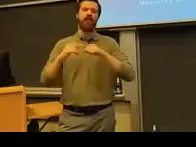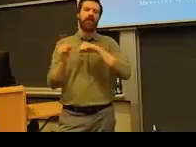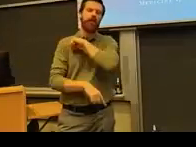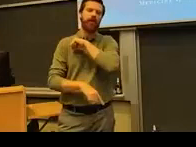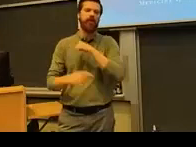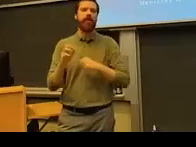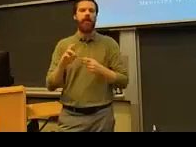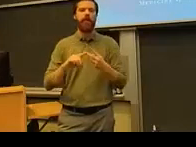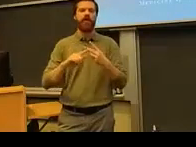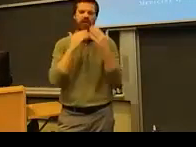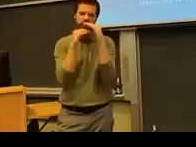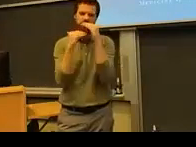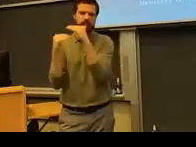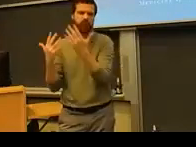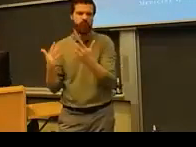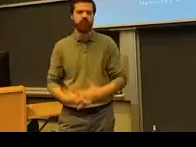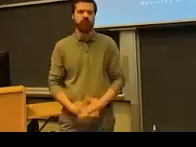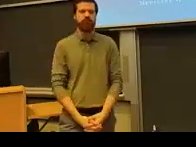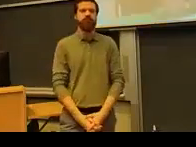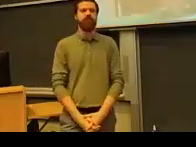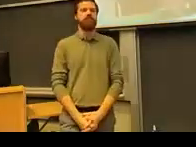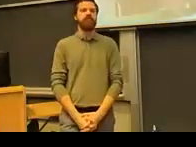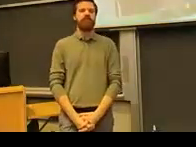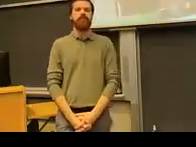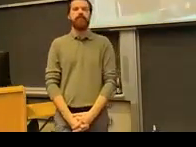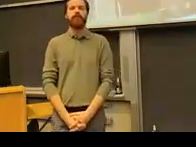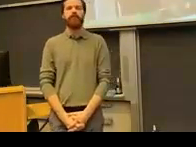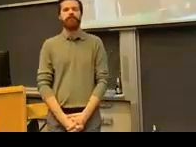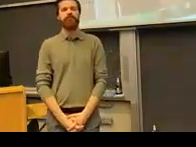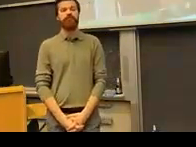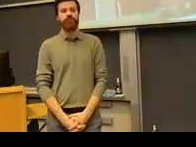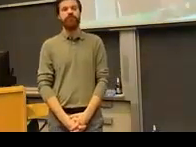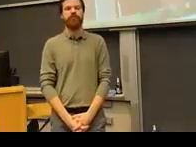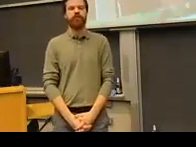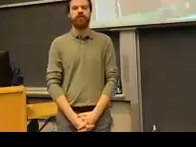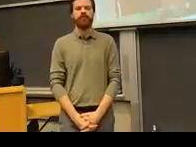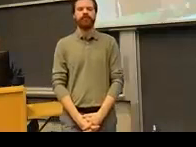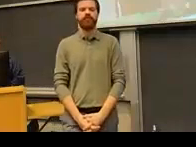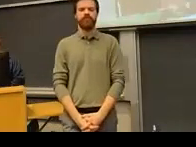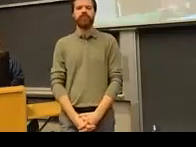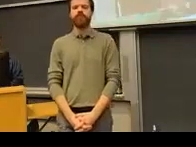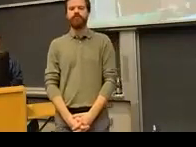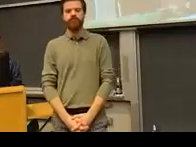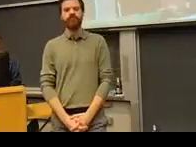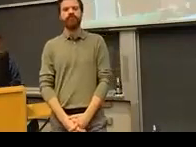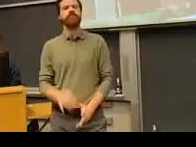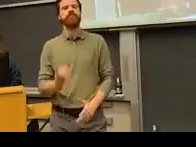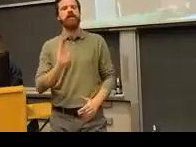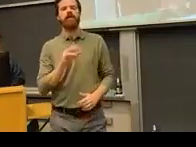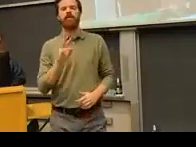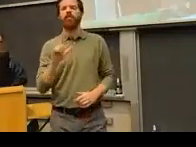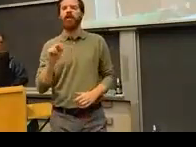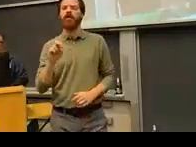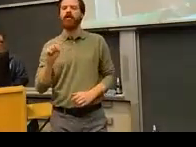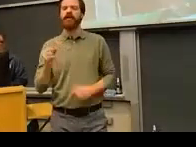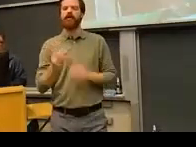restrictive this is a a view of the wellness Garden when it was nice and in full bloom